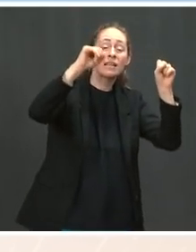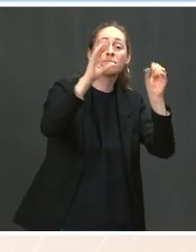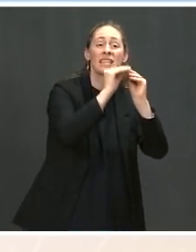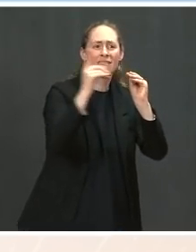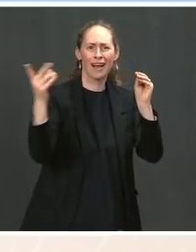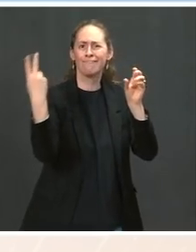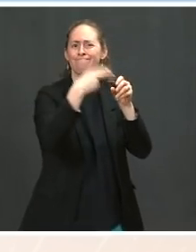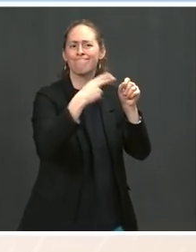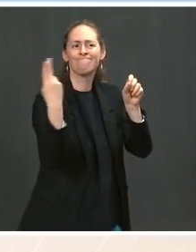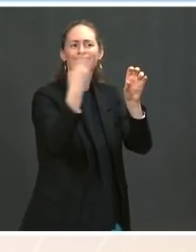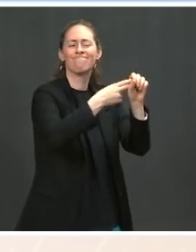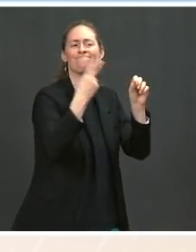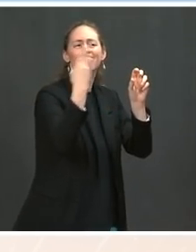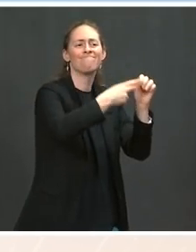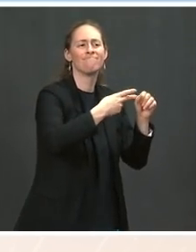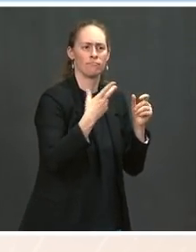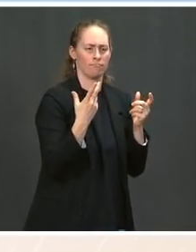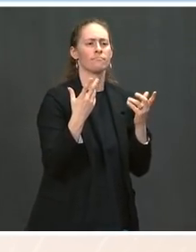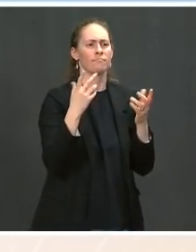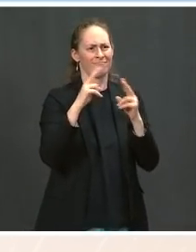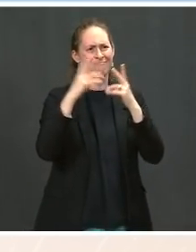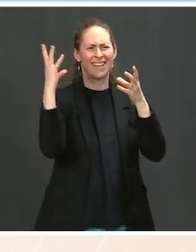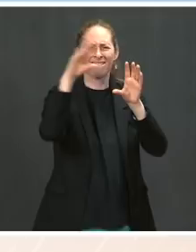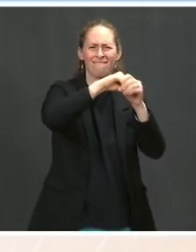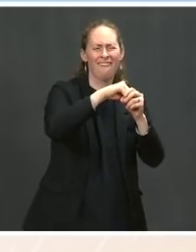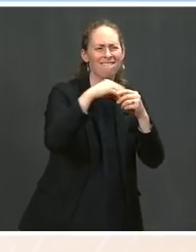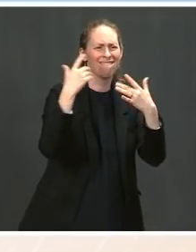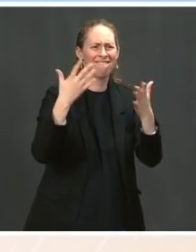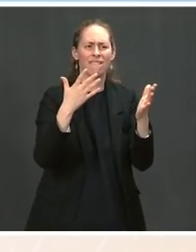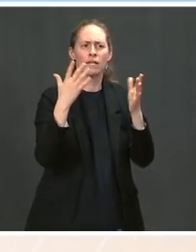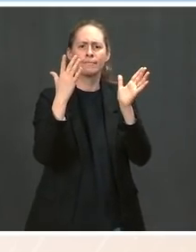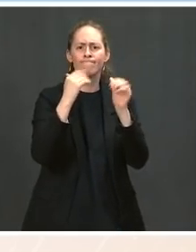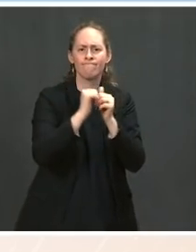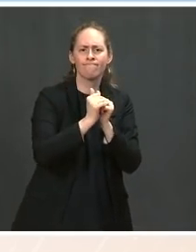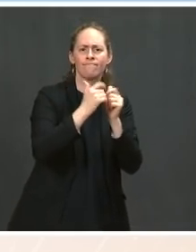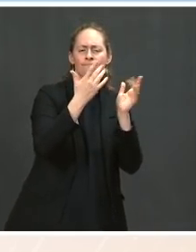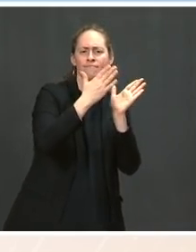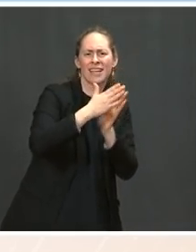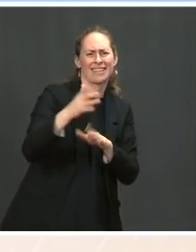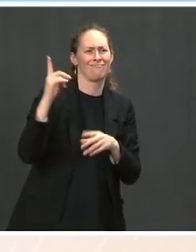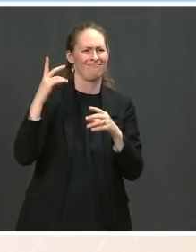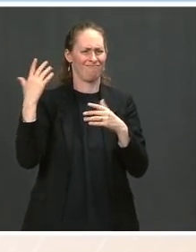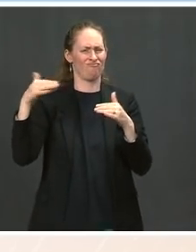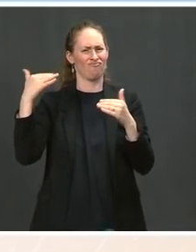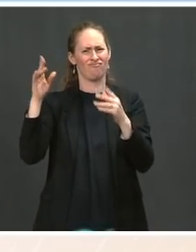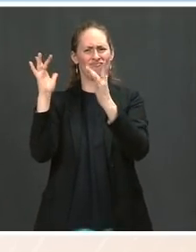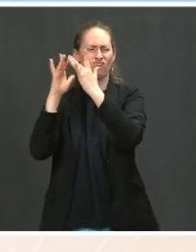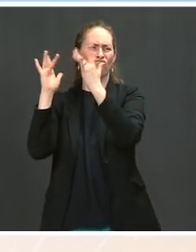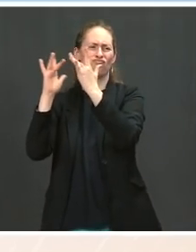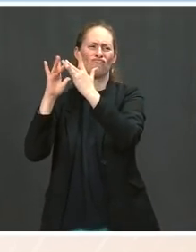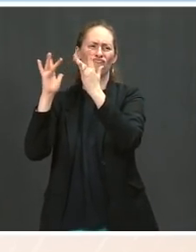who are leading and running point on these issues. The Press: Can I just say, on one other thing, that -- Ms. Psaki: Yeah. The Press: -- there's a markup today about D.C. statehood.